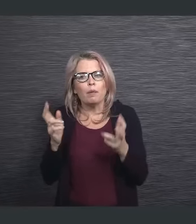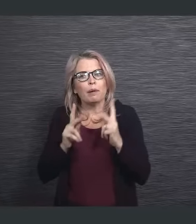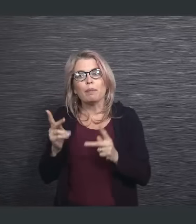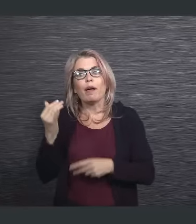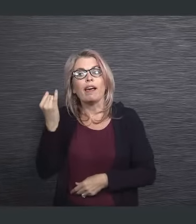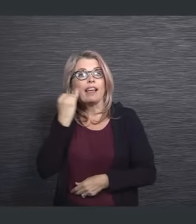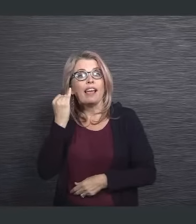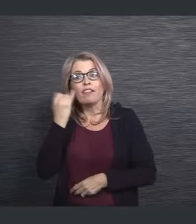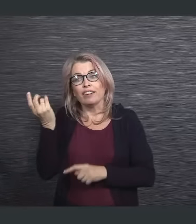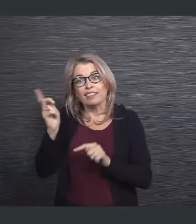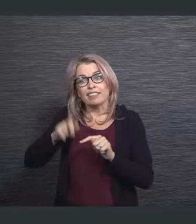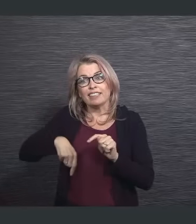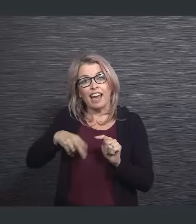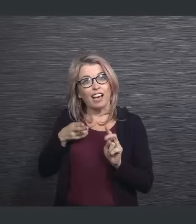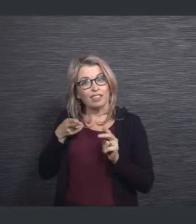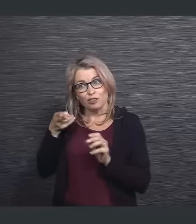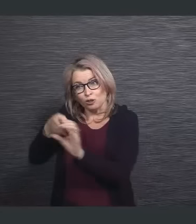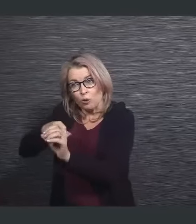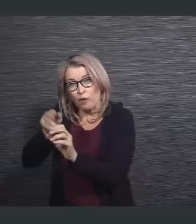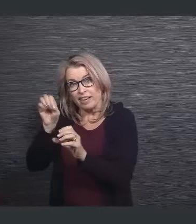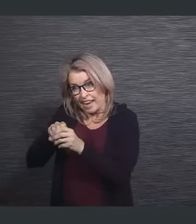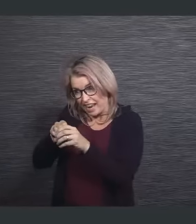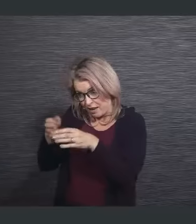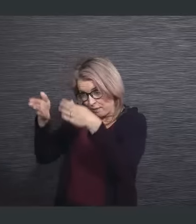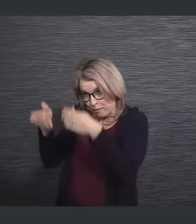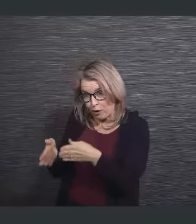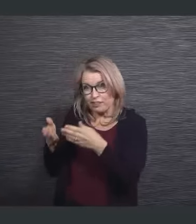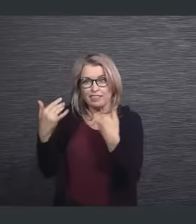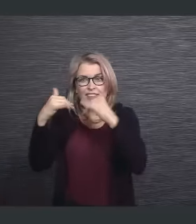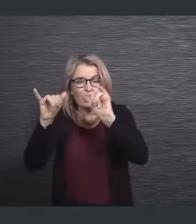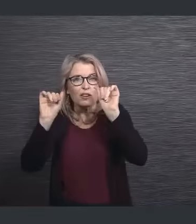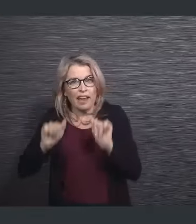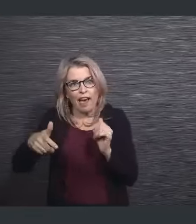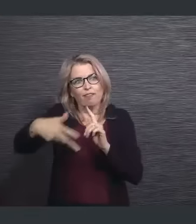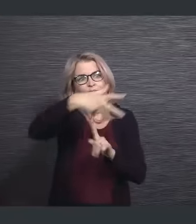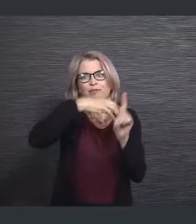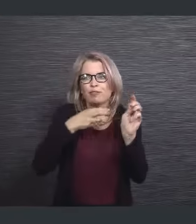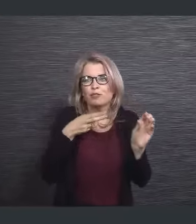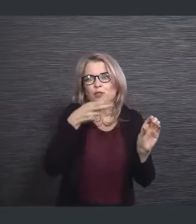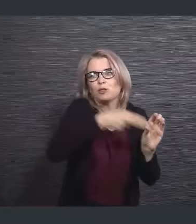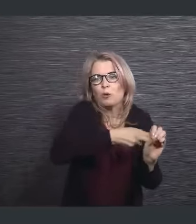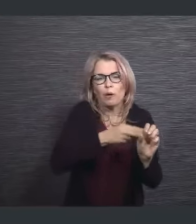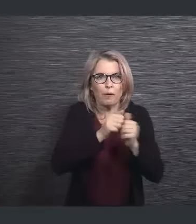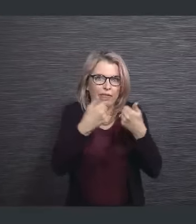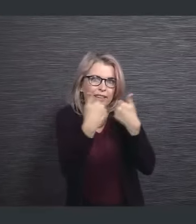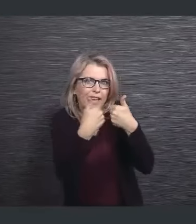the atmosphere and to share the excitement and enthusiasm of the match with fans around the world.